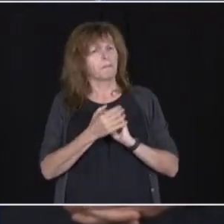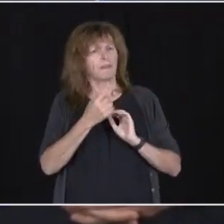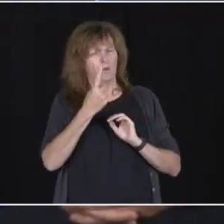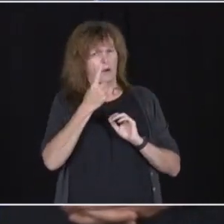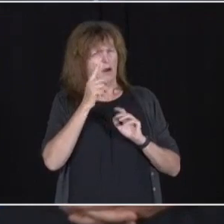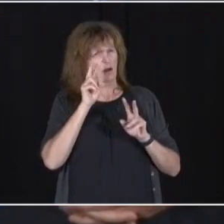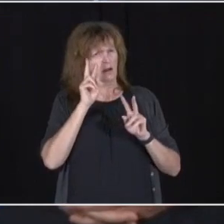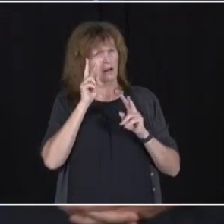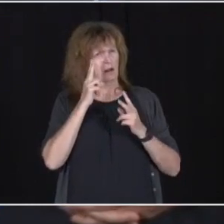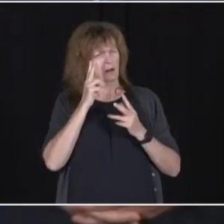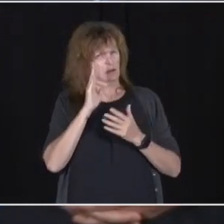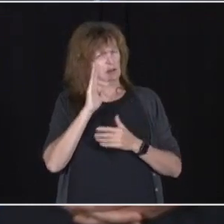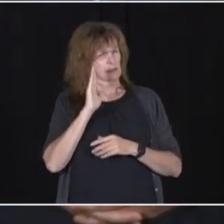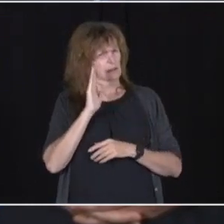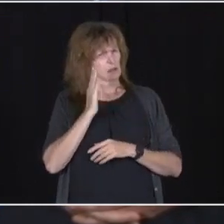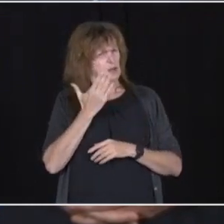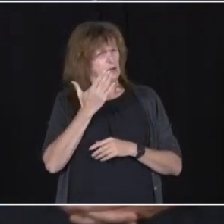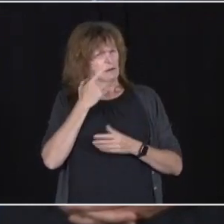If you want to sit in, you want working.